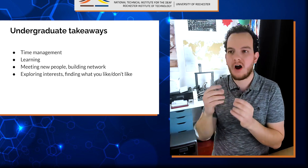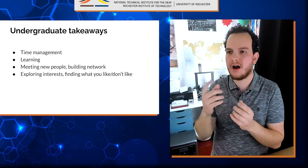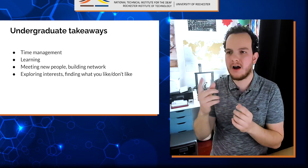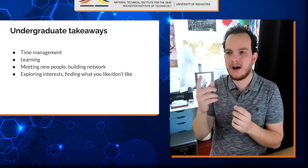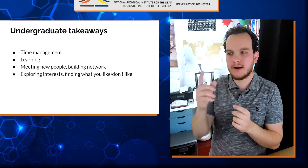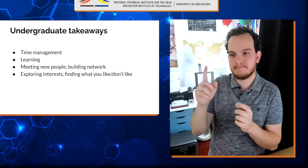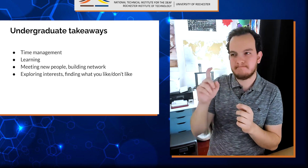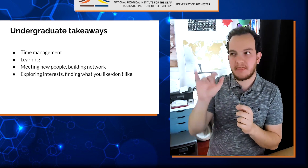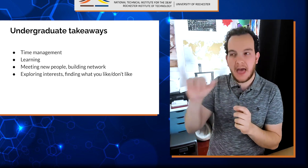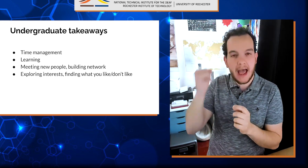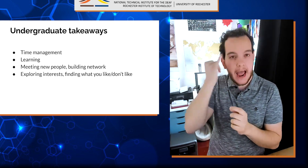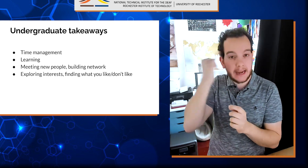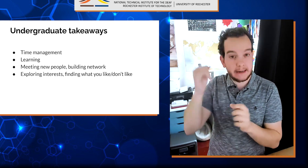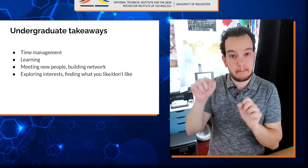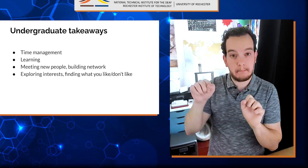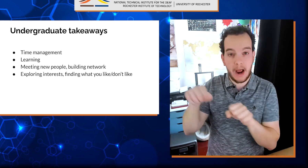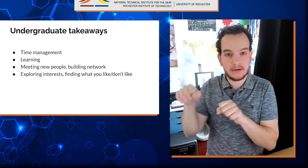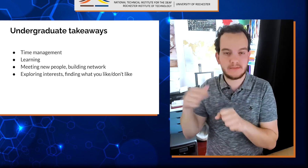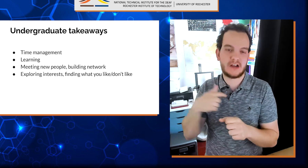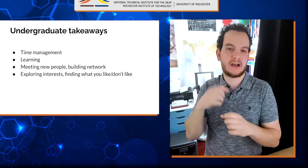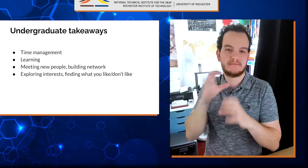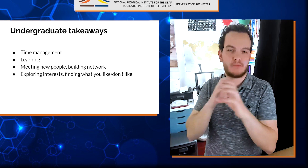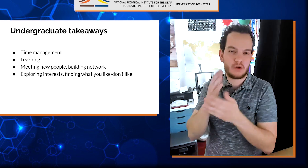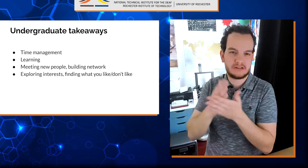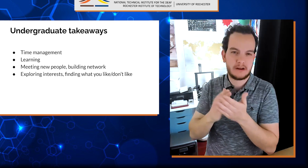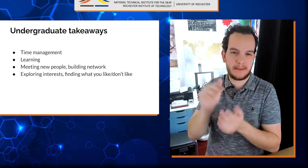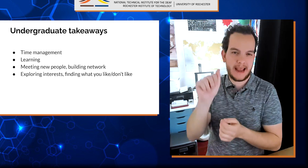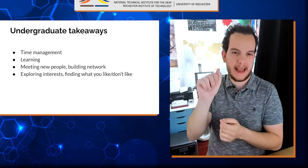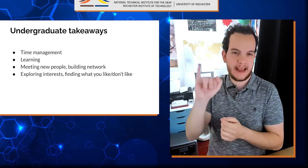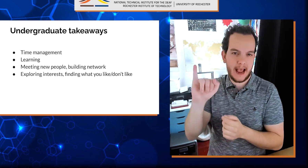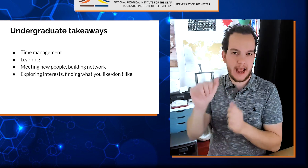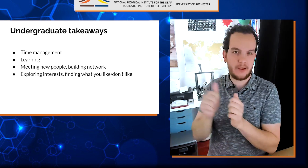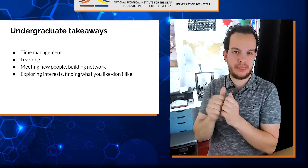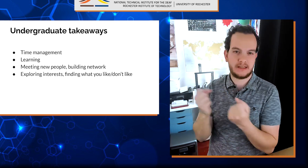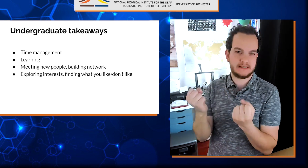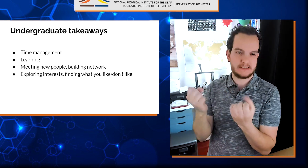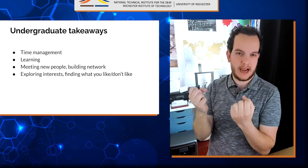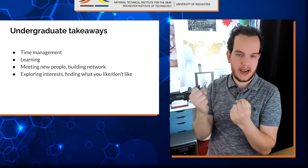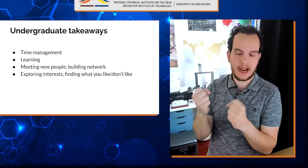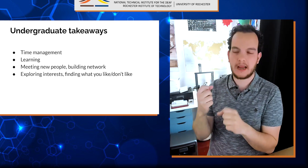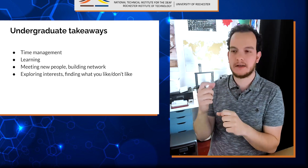The second project was more exploring AI